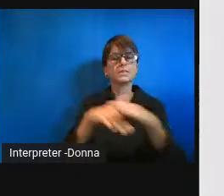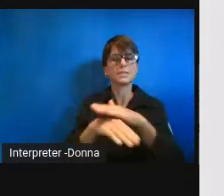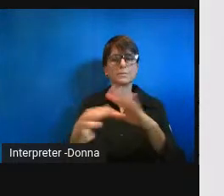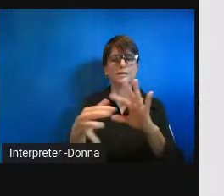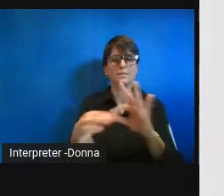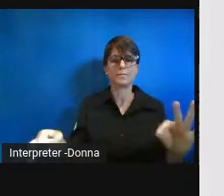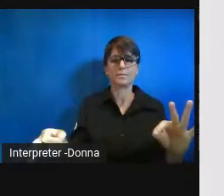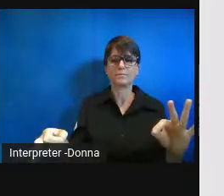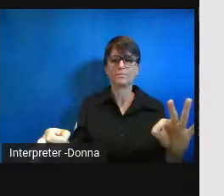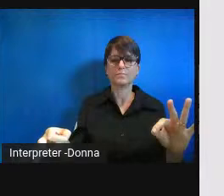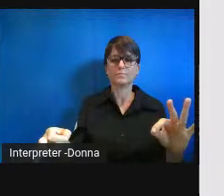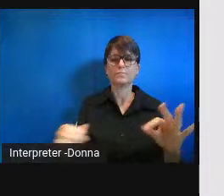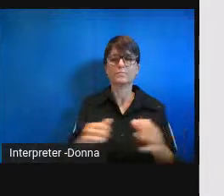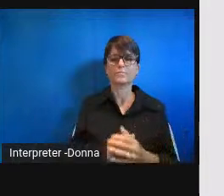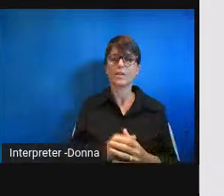with a Plain HTML file .